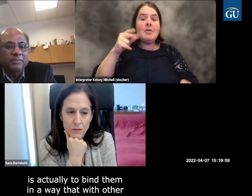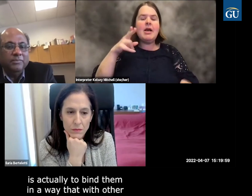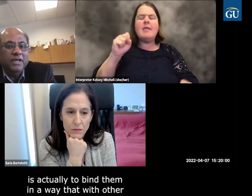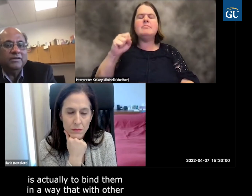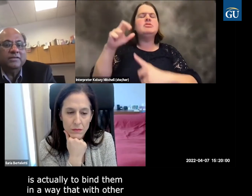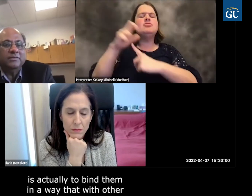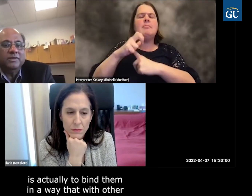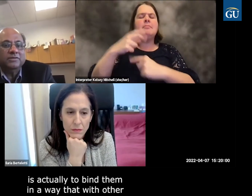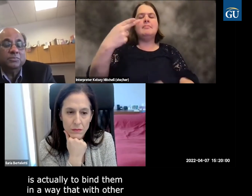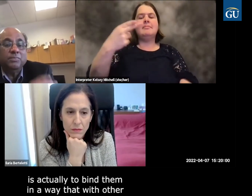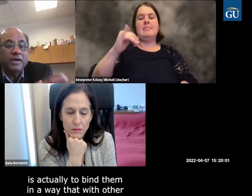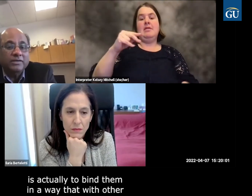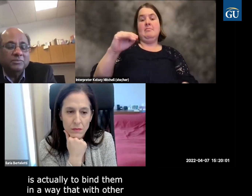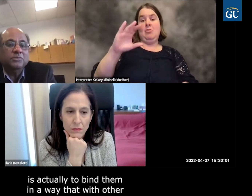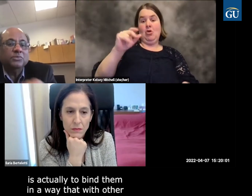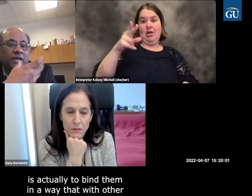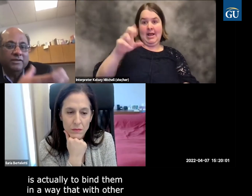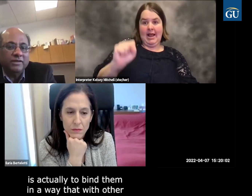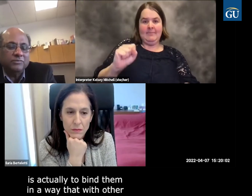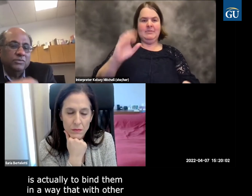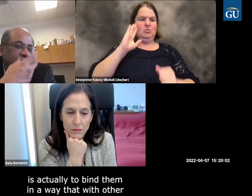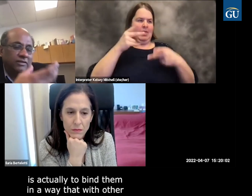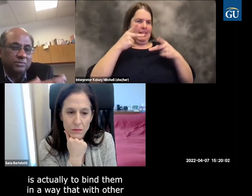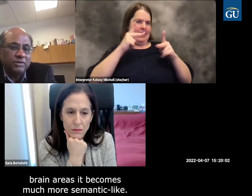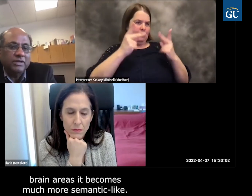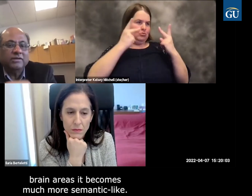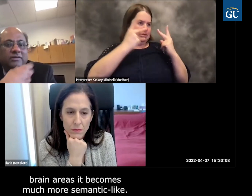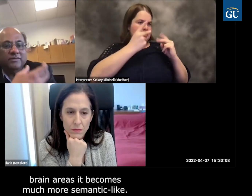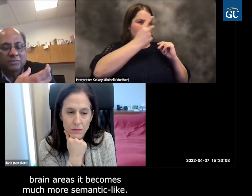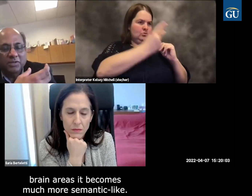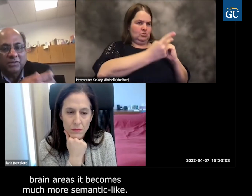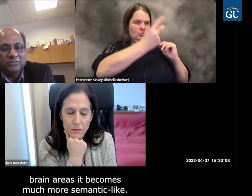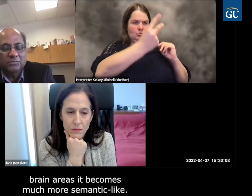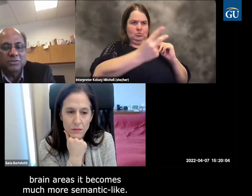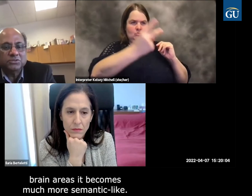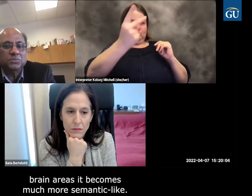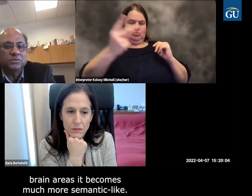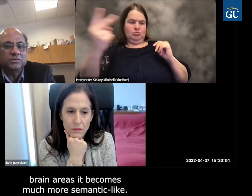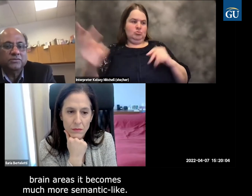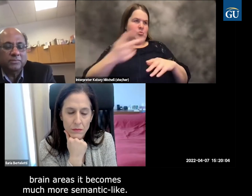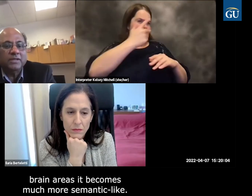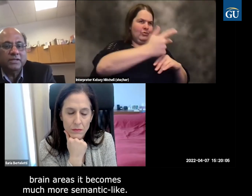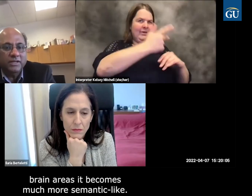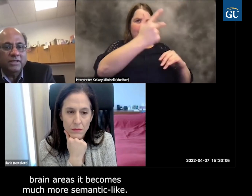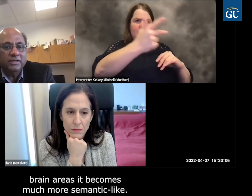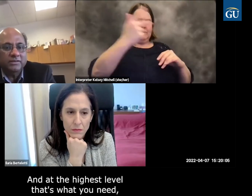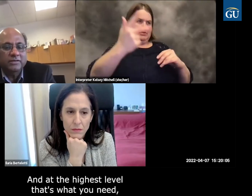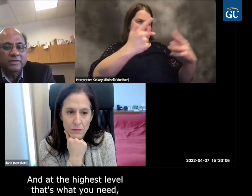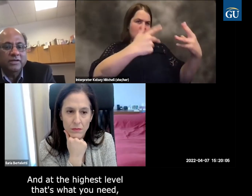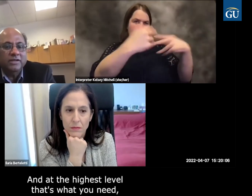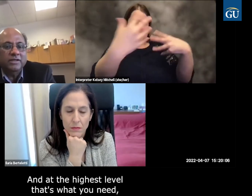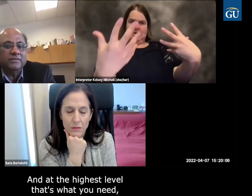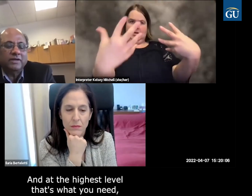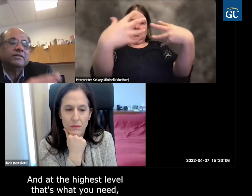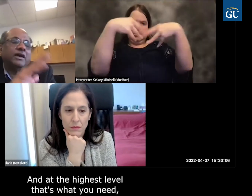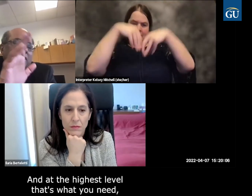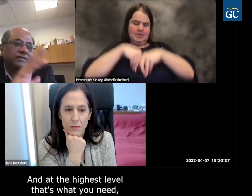make them to bind them in a way that with other brain areas it becomes much